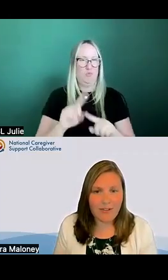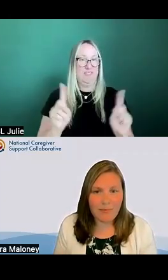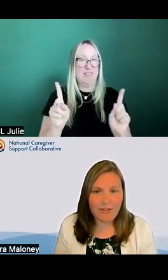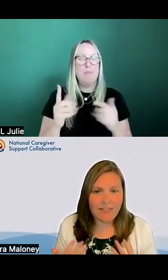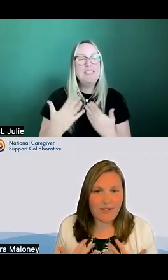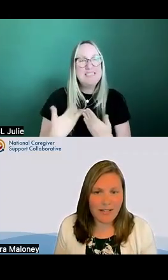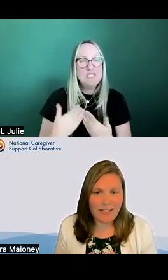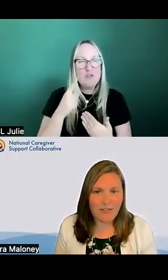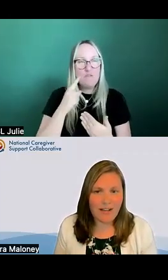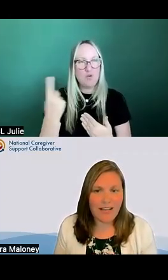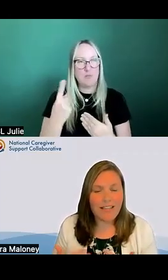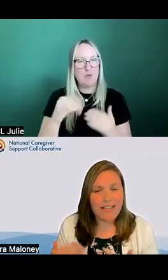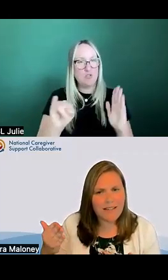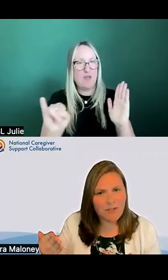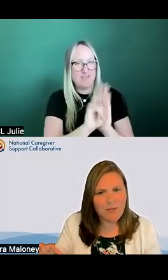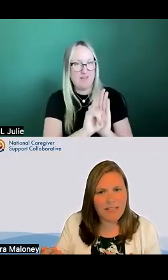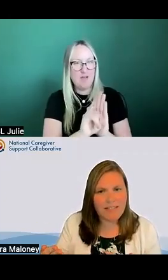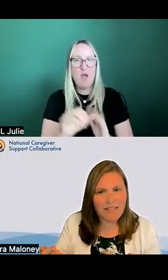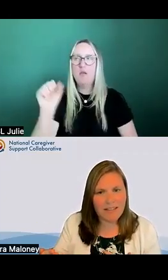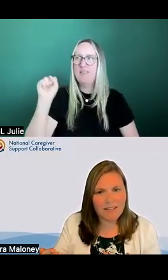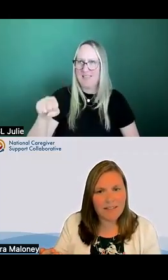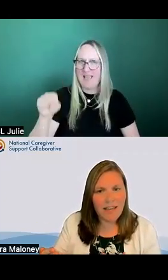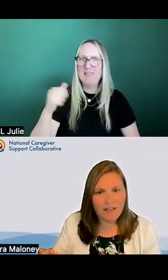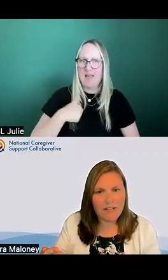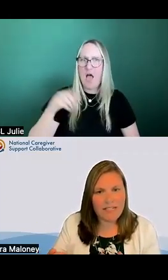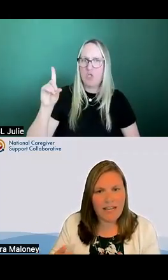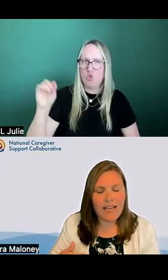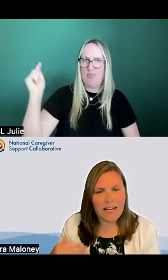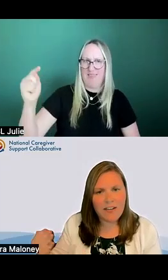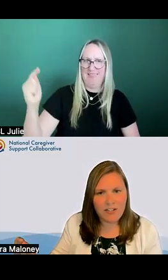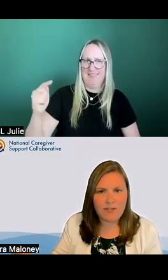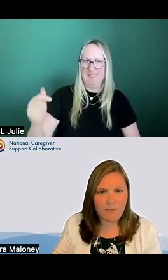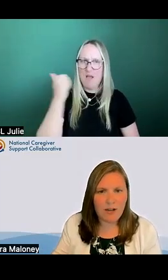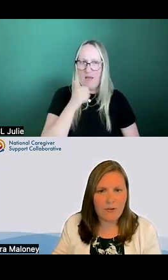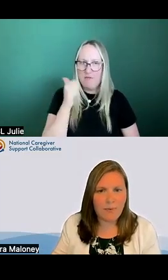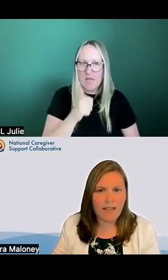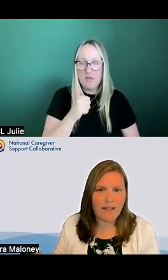that person to identify yes, I'm doing these things every day and I could use some help in